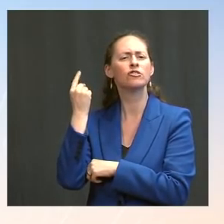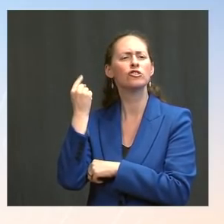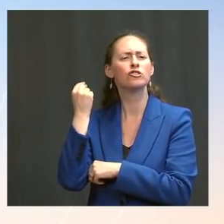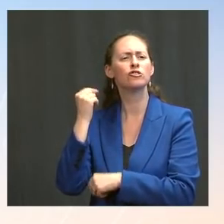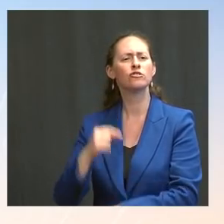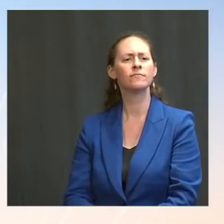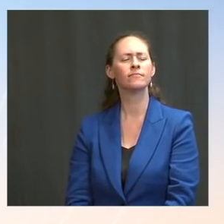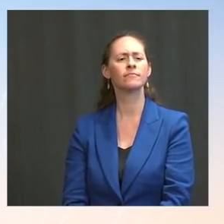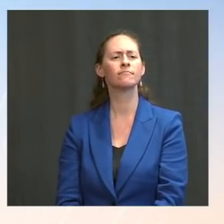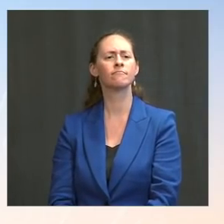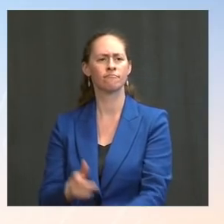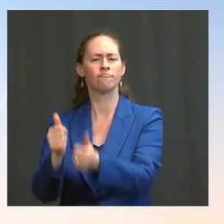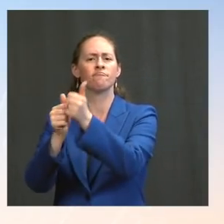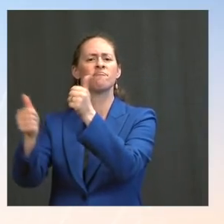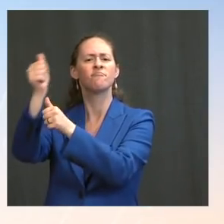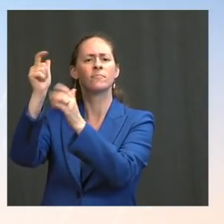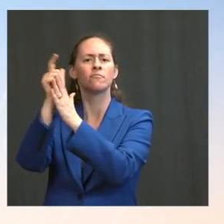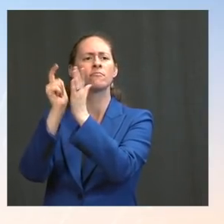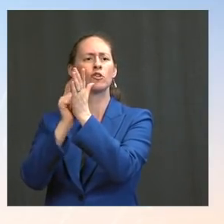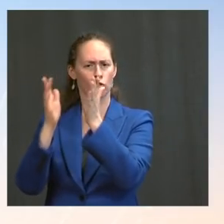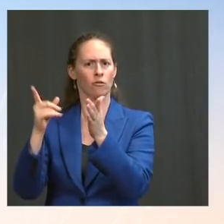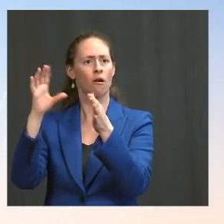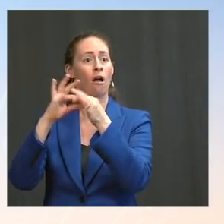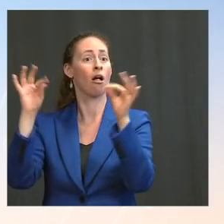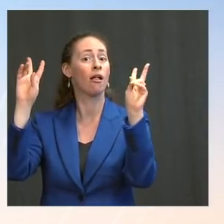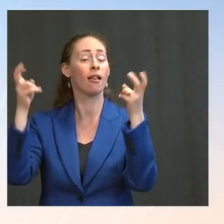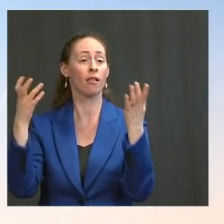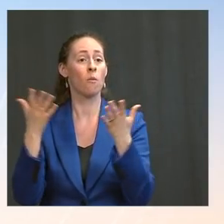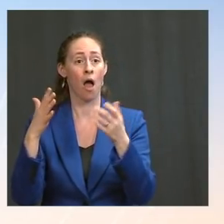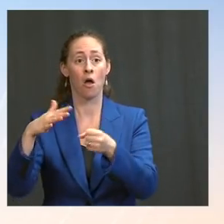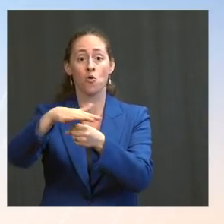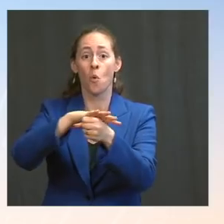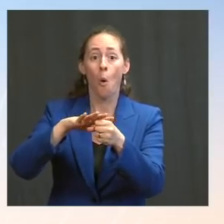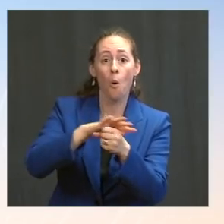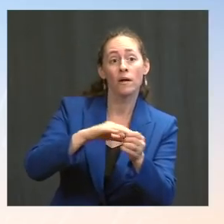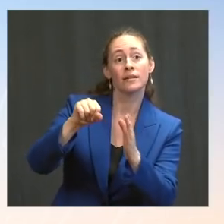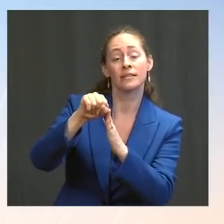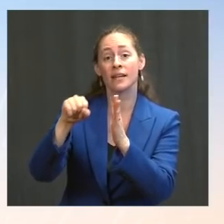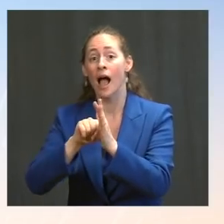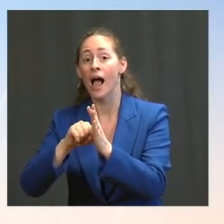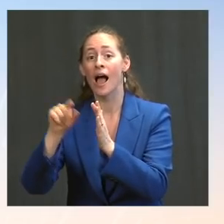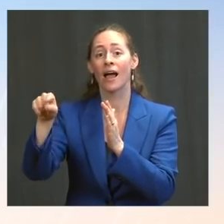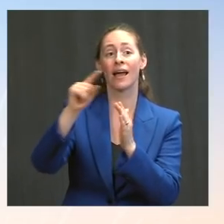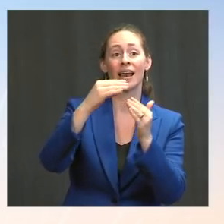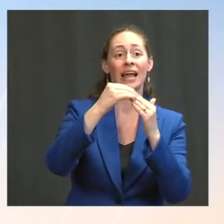"critical for state and local leaders to heed calls from Black Lives Matter and Movement for Black Lives activists